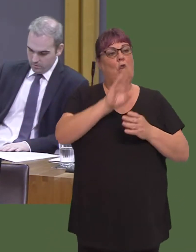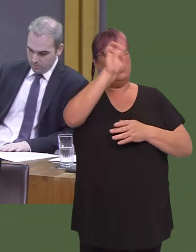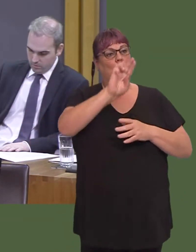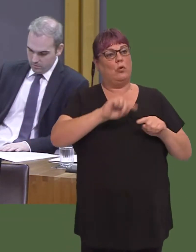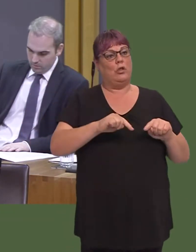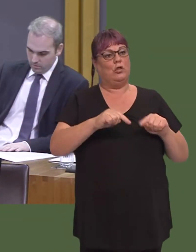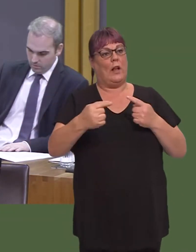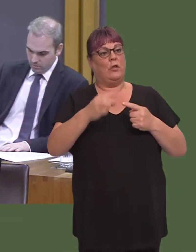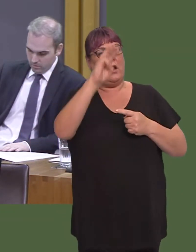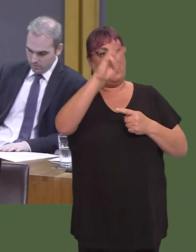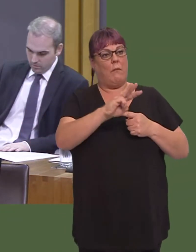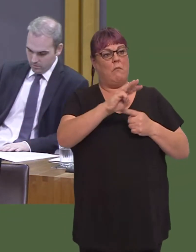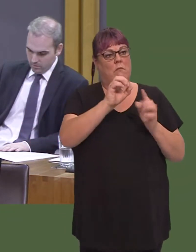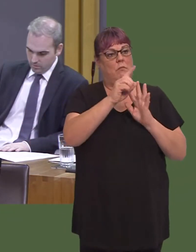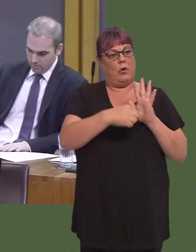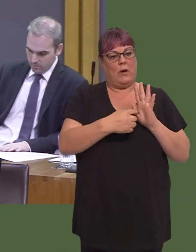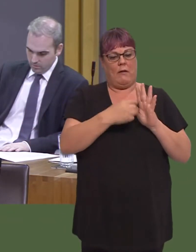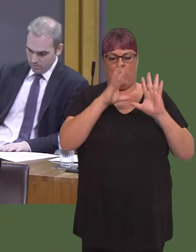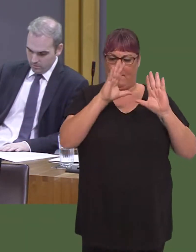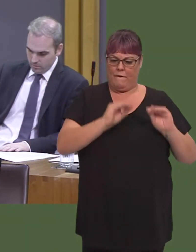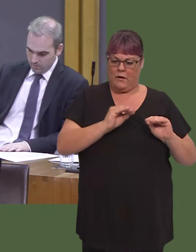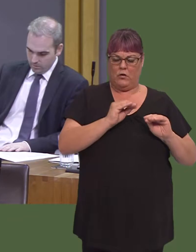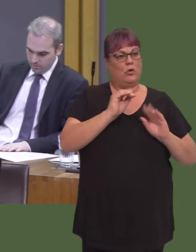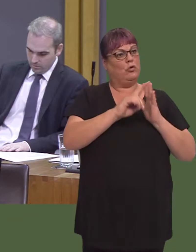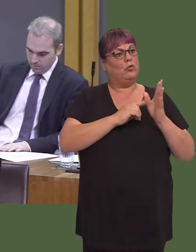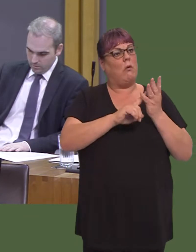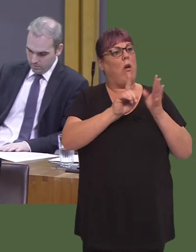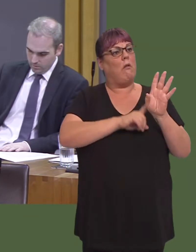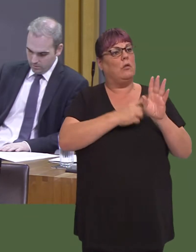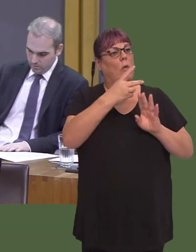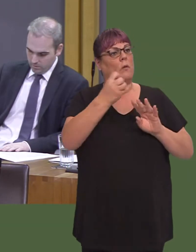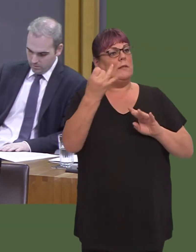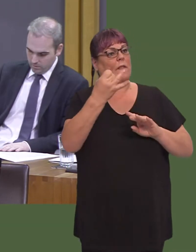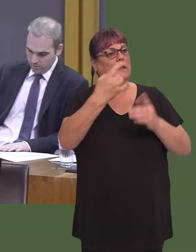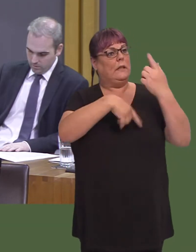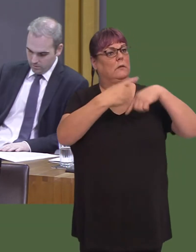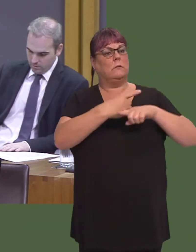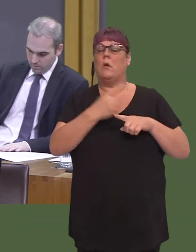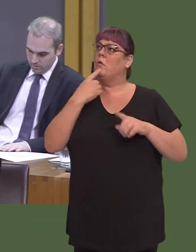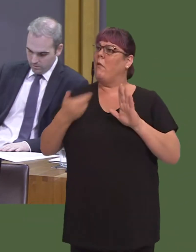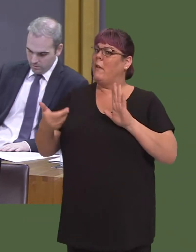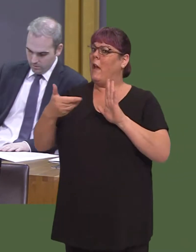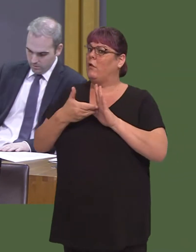when it comes to scrutiny, his answer to greater scrutiny is to remove the very scrutineers themselves, making it far more difficult for proper scrutiny to occur. And it's because